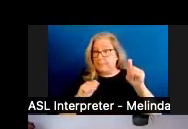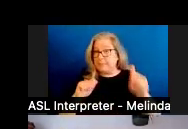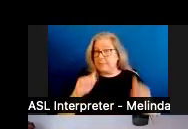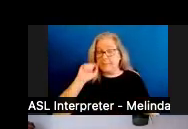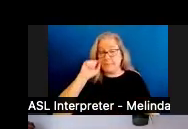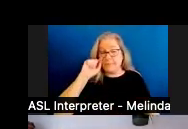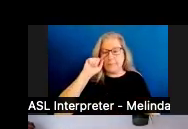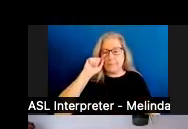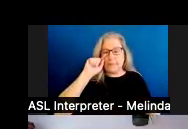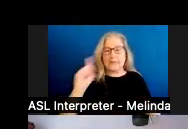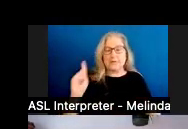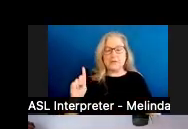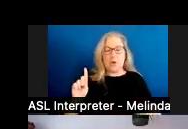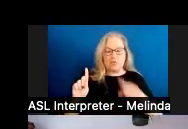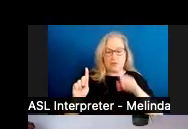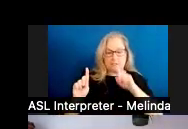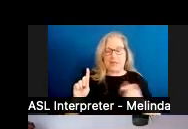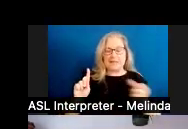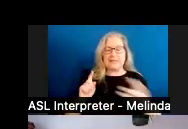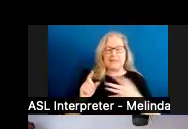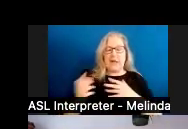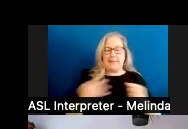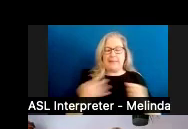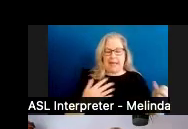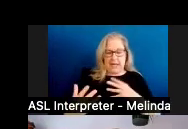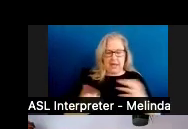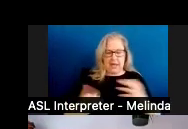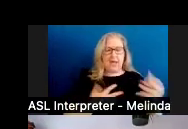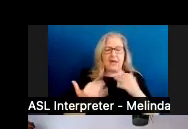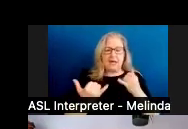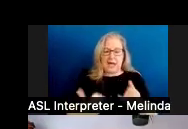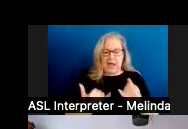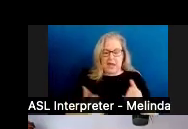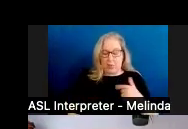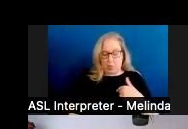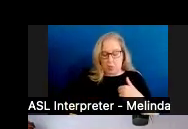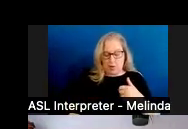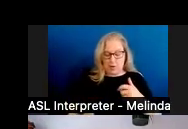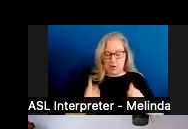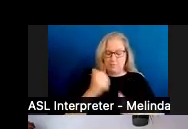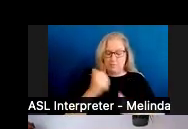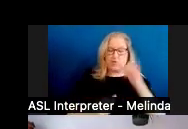So we've got responses coming in the chat. We've got the majority of people saying false.